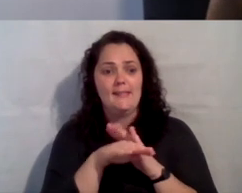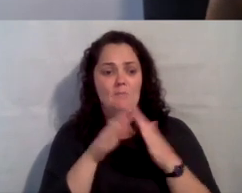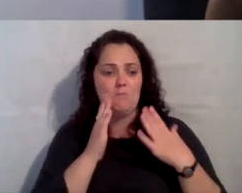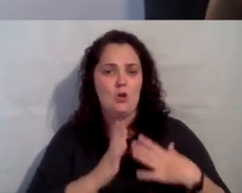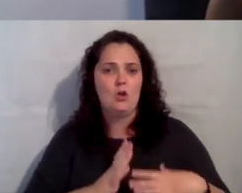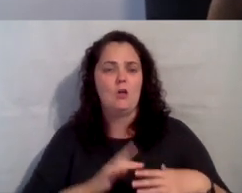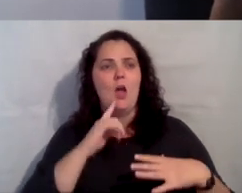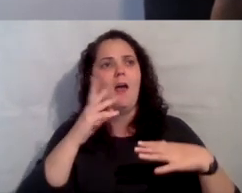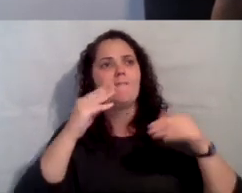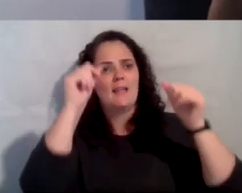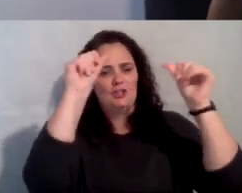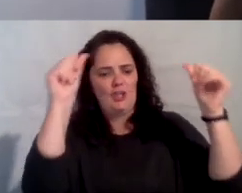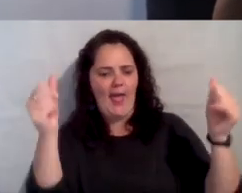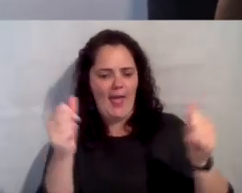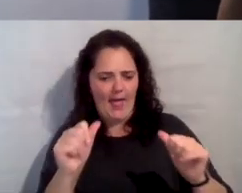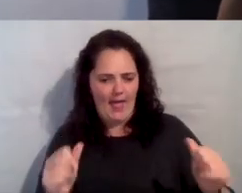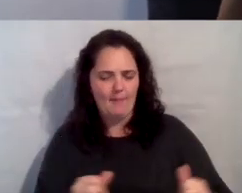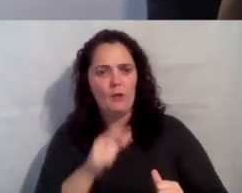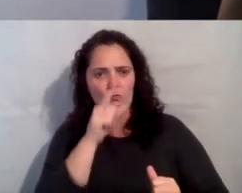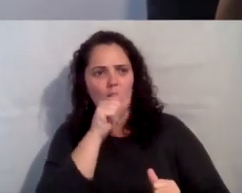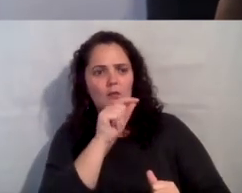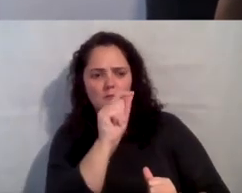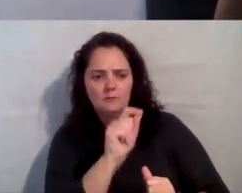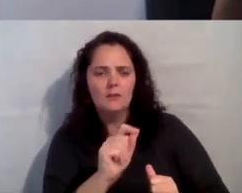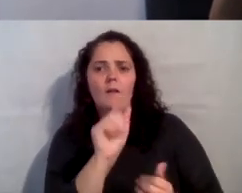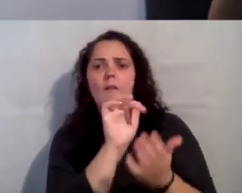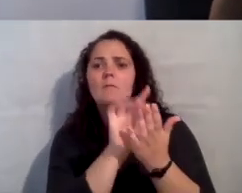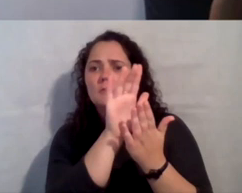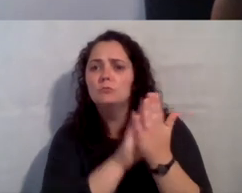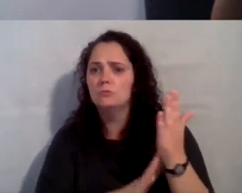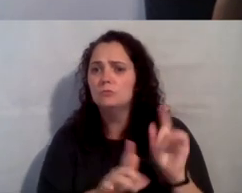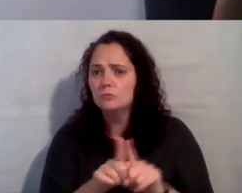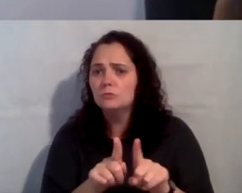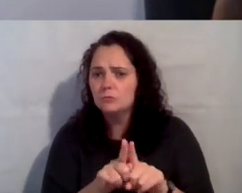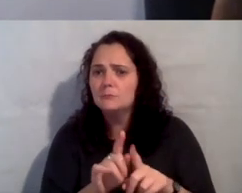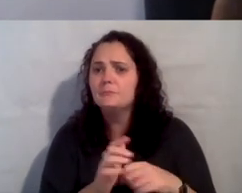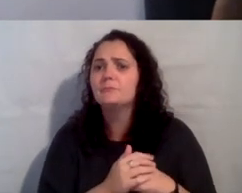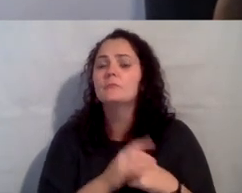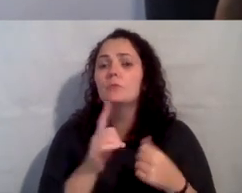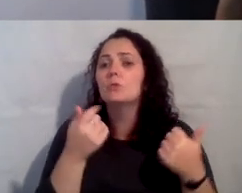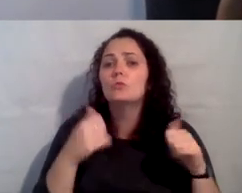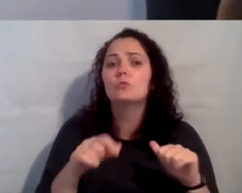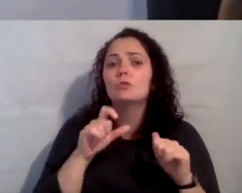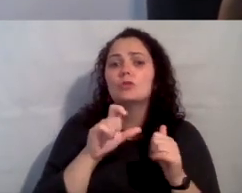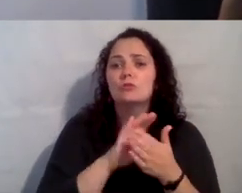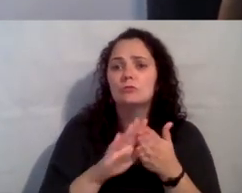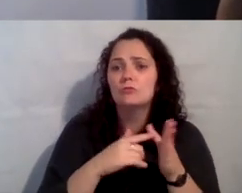certainly work contours that are inside too, and a good trick while you're working: whatever tool you're using, whether it's a piece of charcoal,